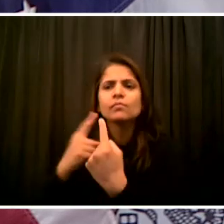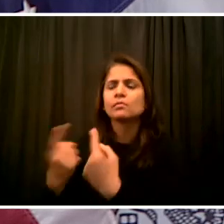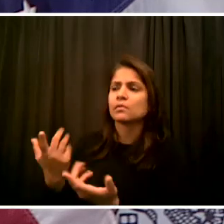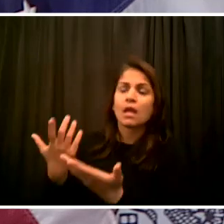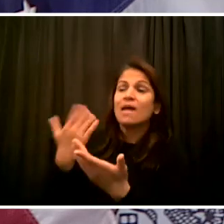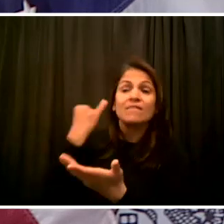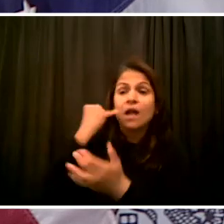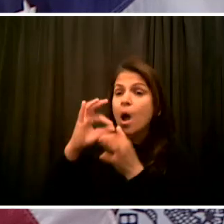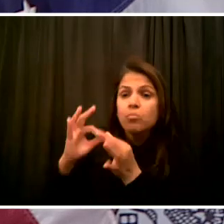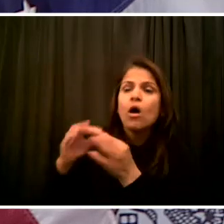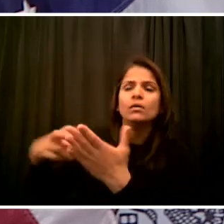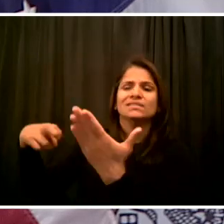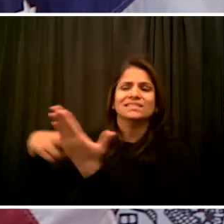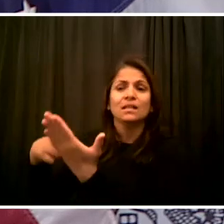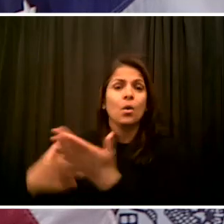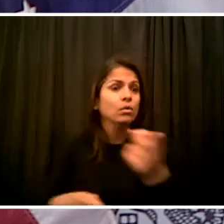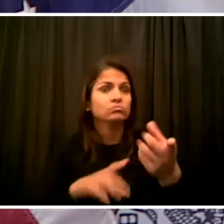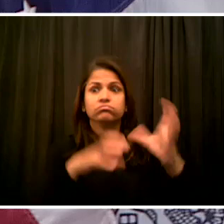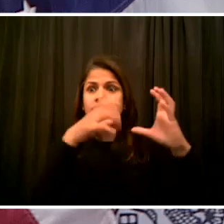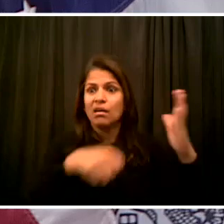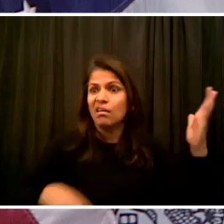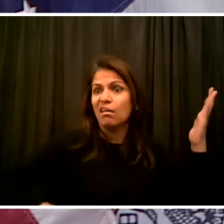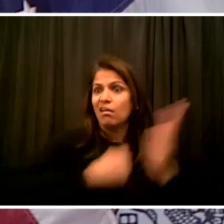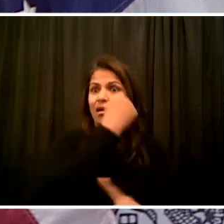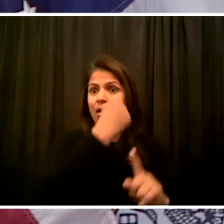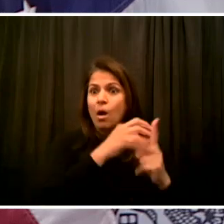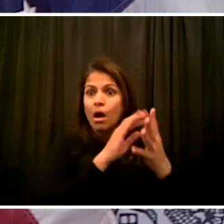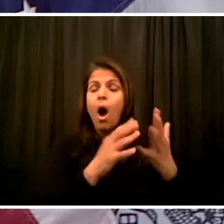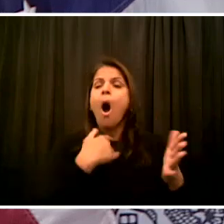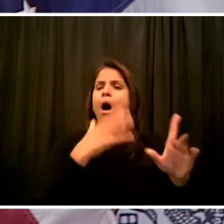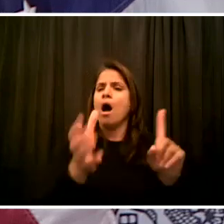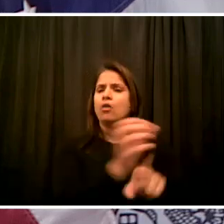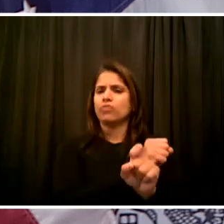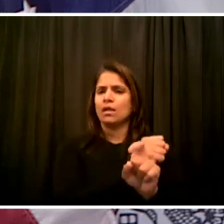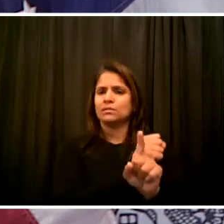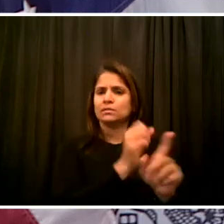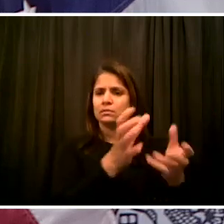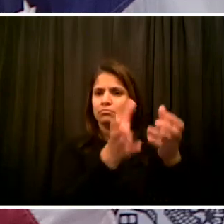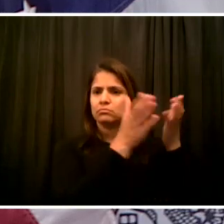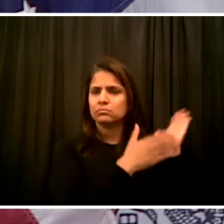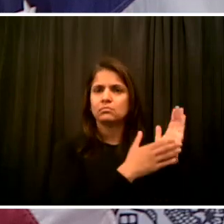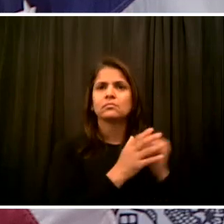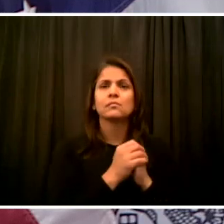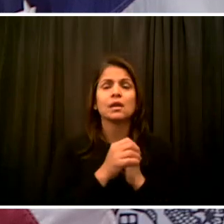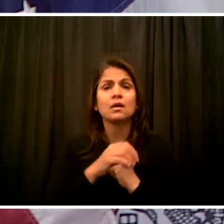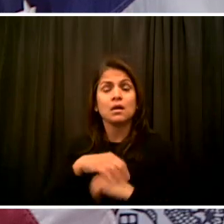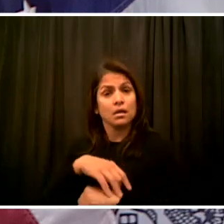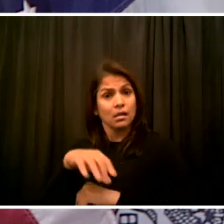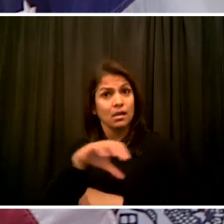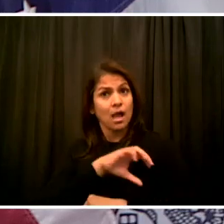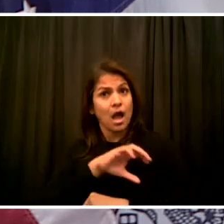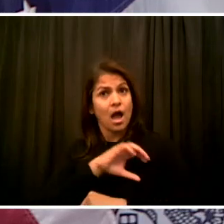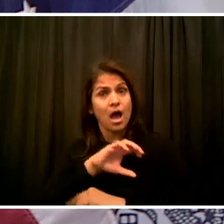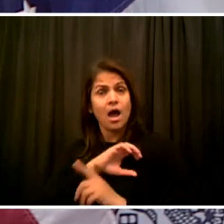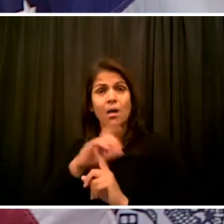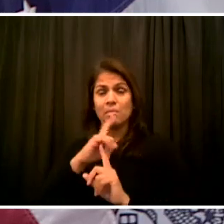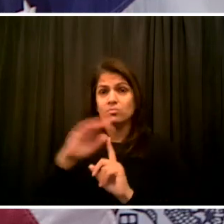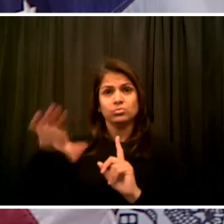KEEPS PPEOLE DEVOTED TO THE RIGHT RULES AND THE RIGHT APPROACH. YOU CAN'T TAKE ENFORCEMENT OUT OF HETEQ UATION.